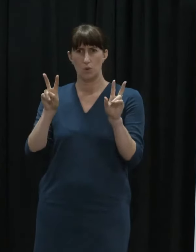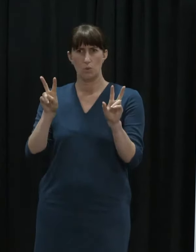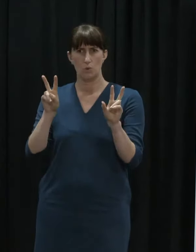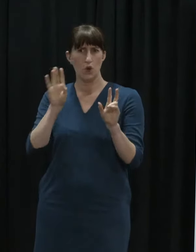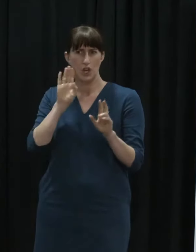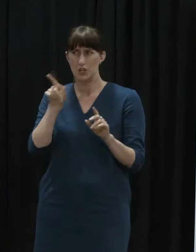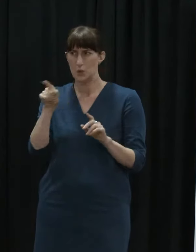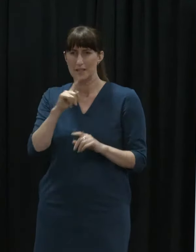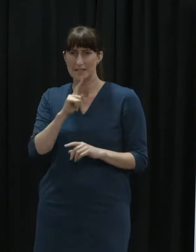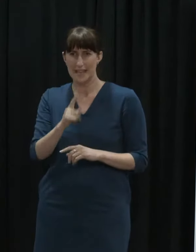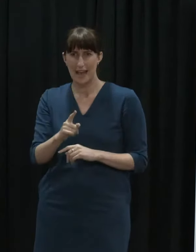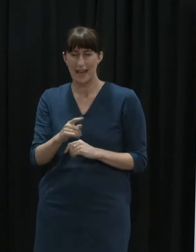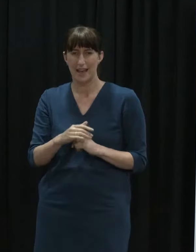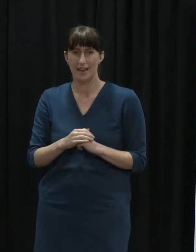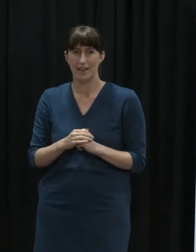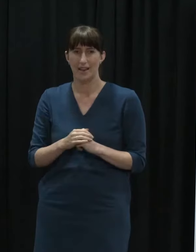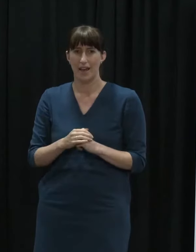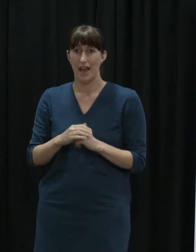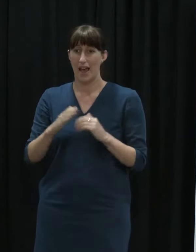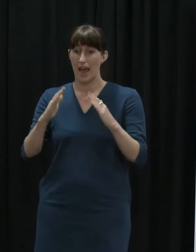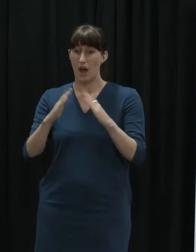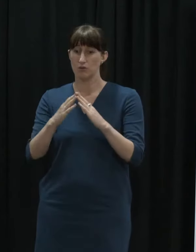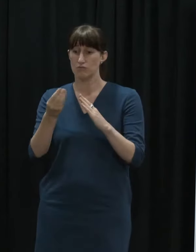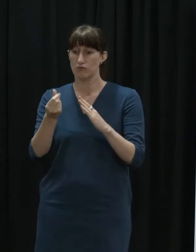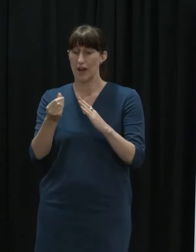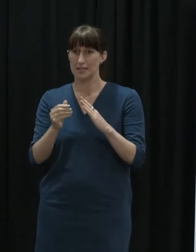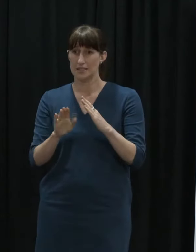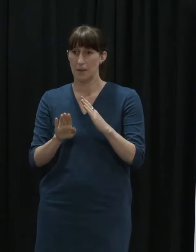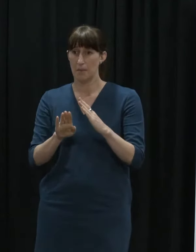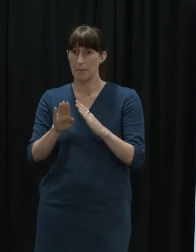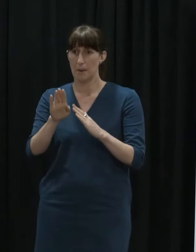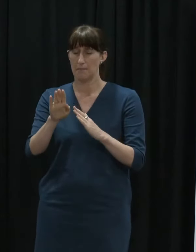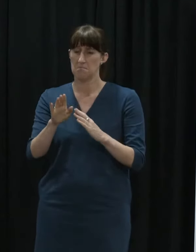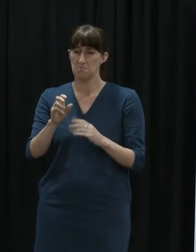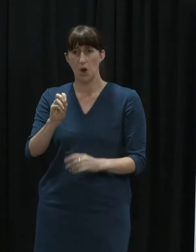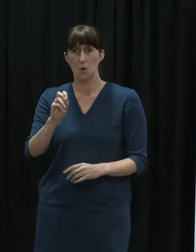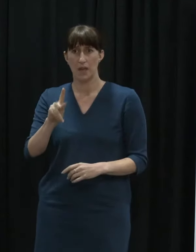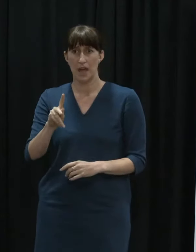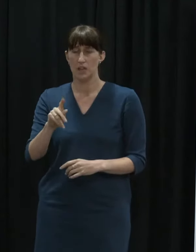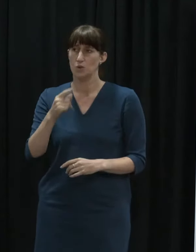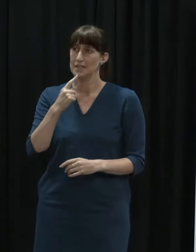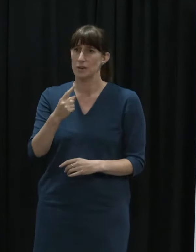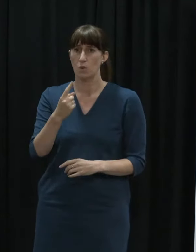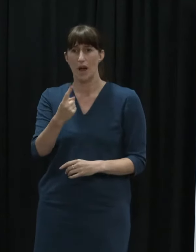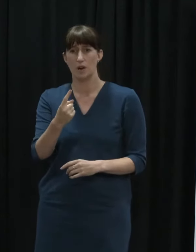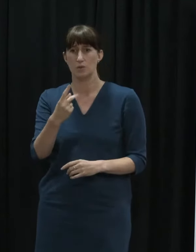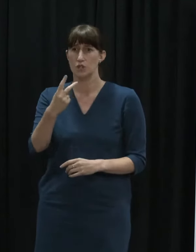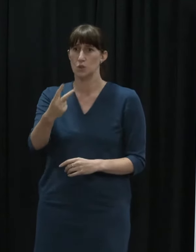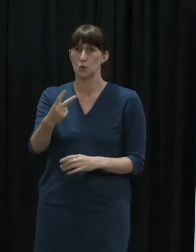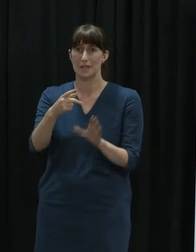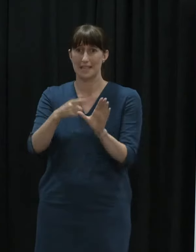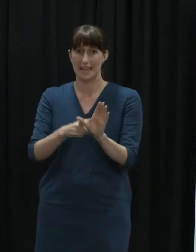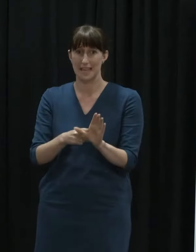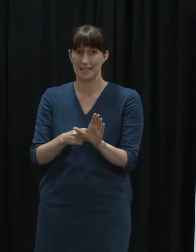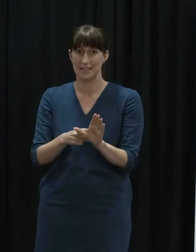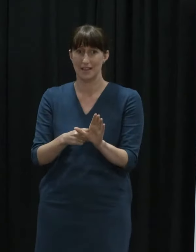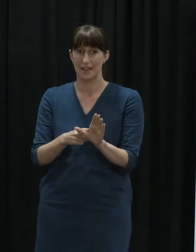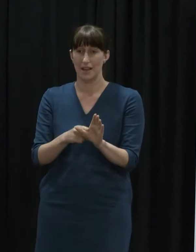prices over 25% and you were quoted on the weekend as saying some sort of lowering of house prices or house price inflation